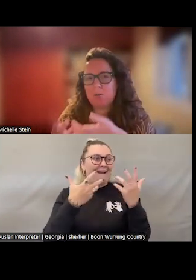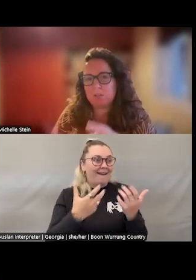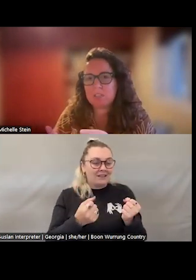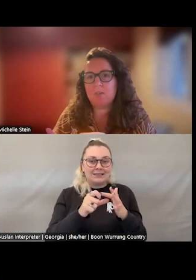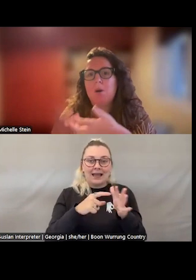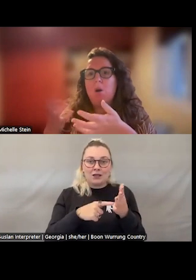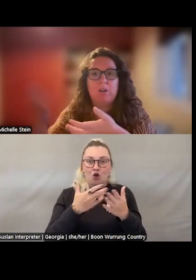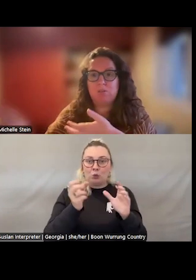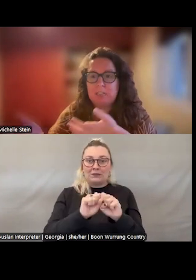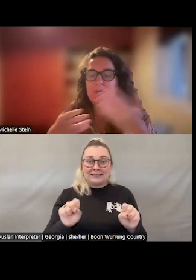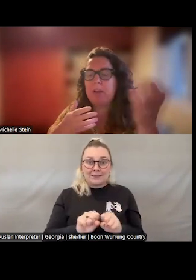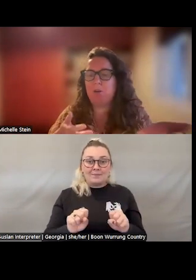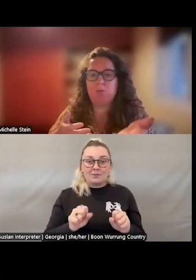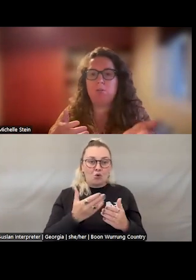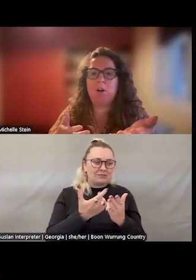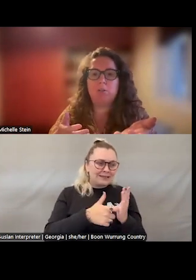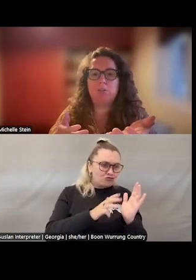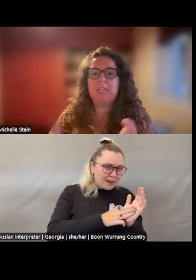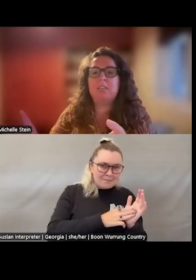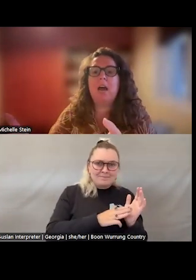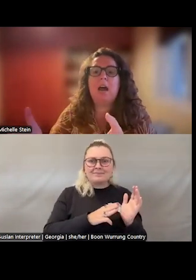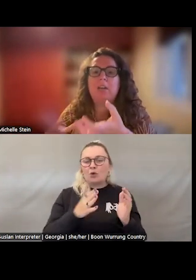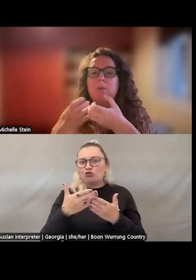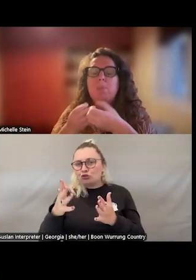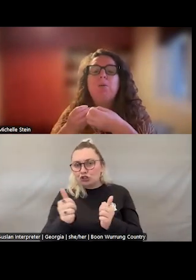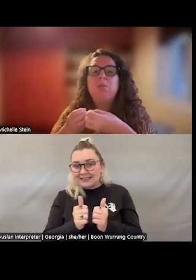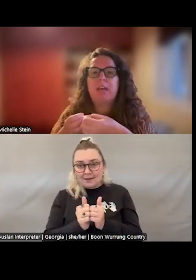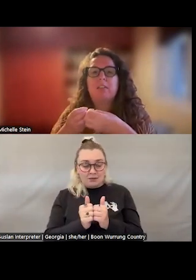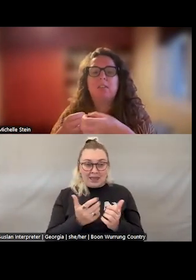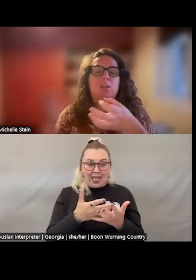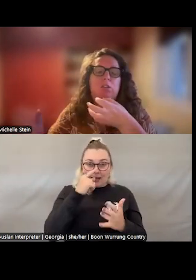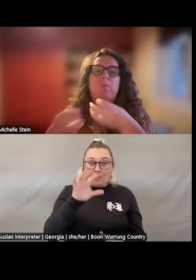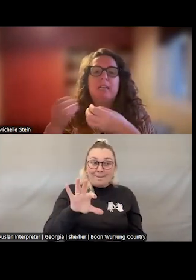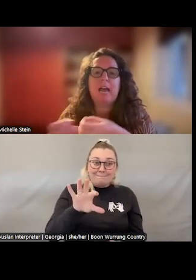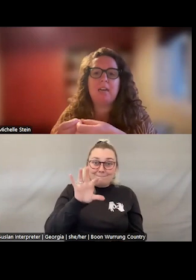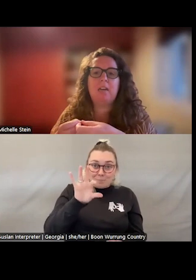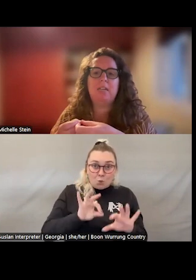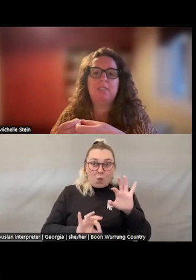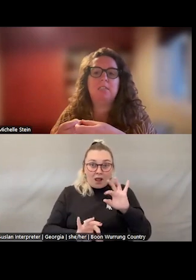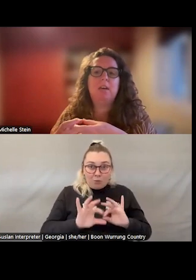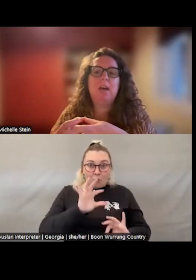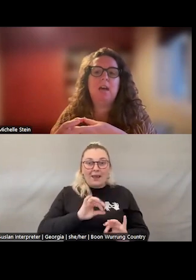your system or CRM or your sheet, how can we call that so we can analyse it